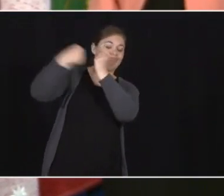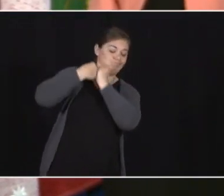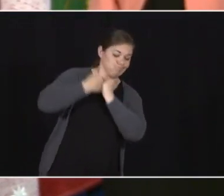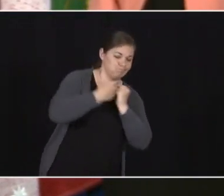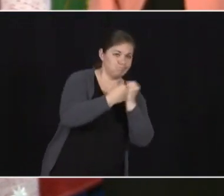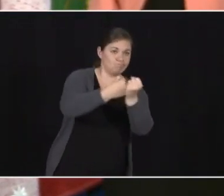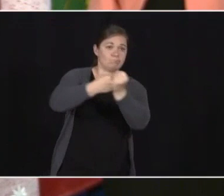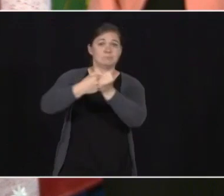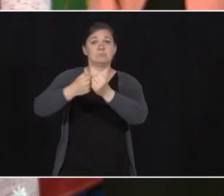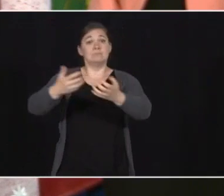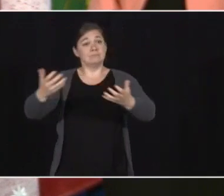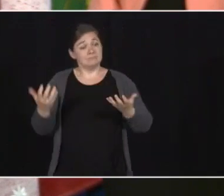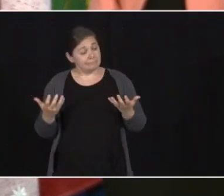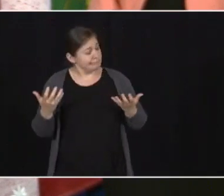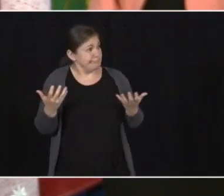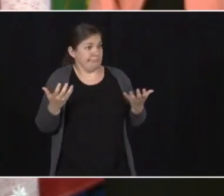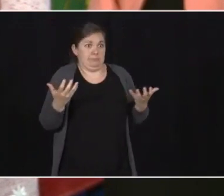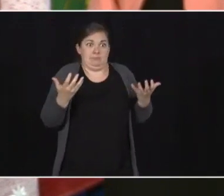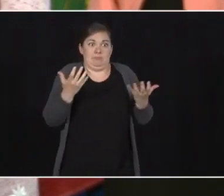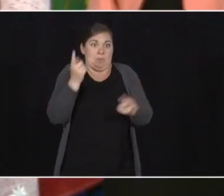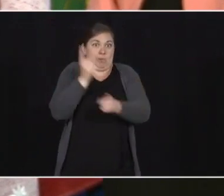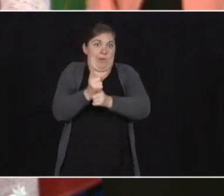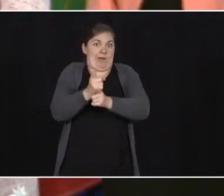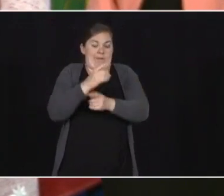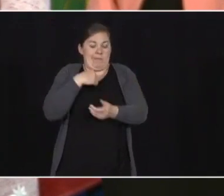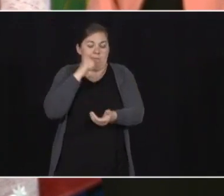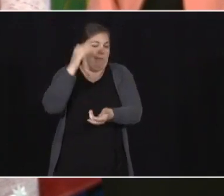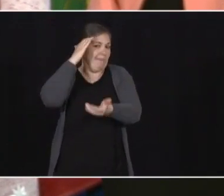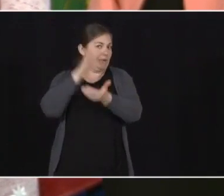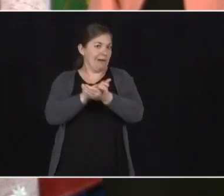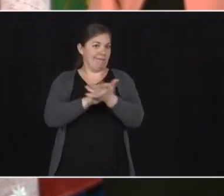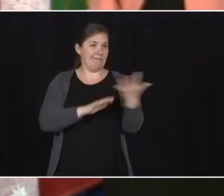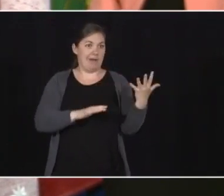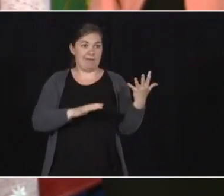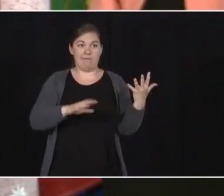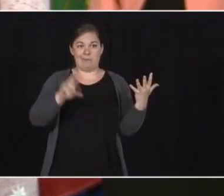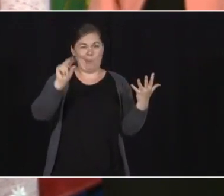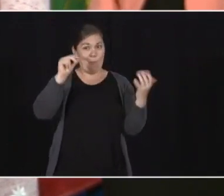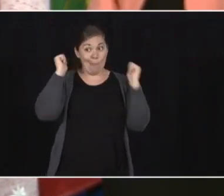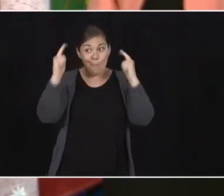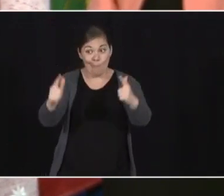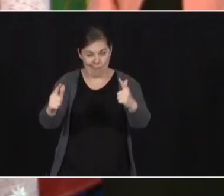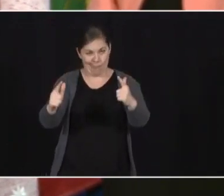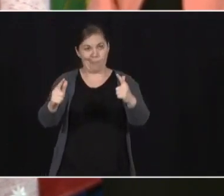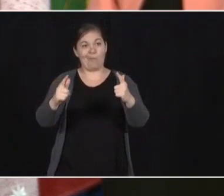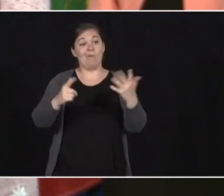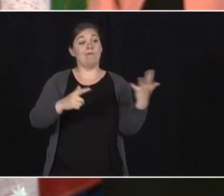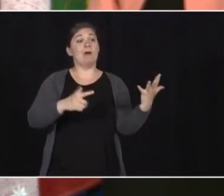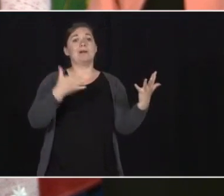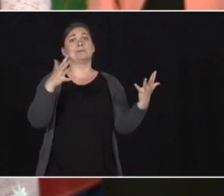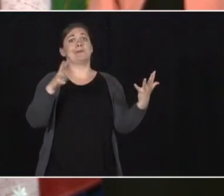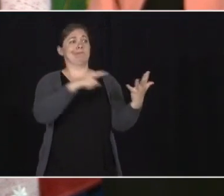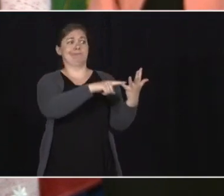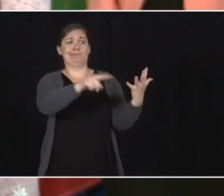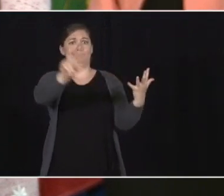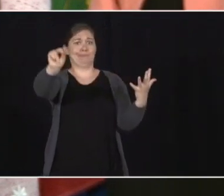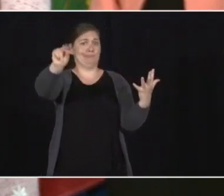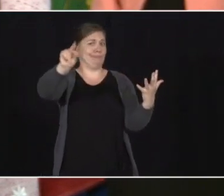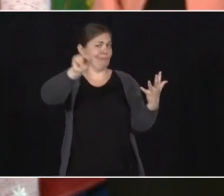I just don't believe. I don't believe it's all of them but I believe it's more than five.